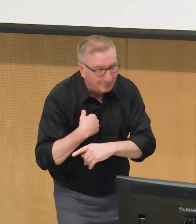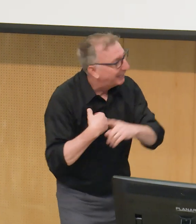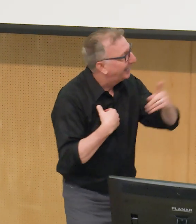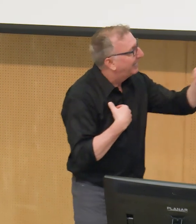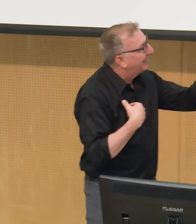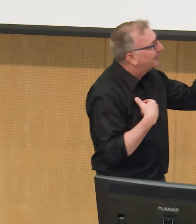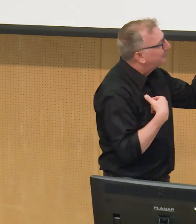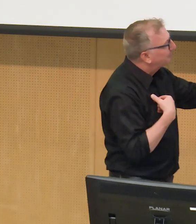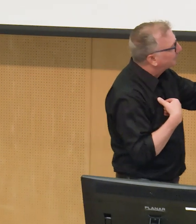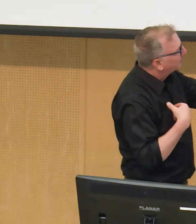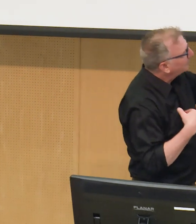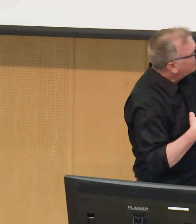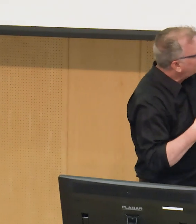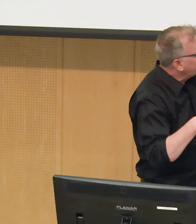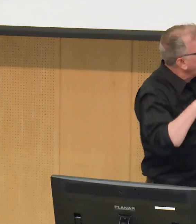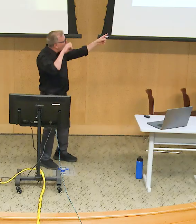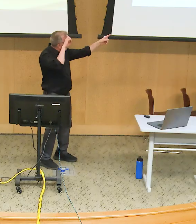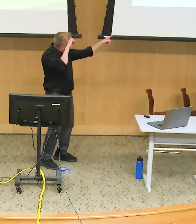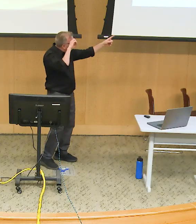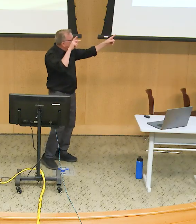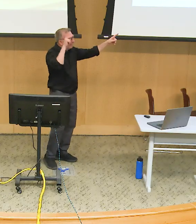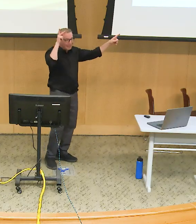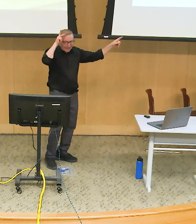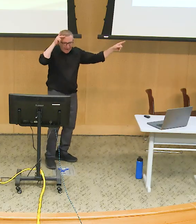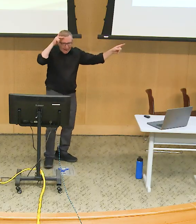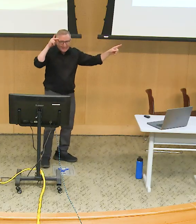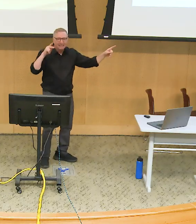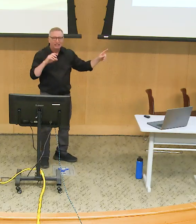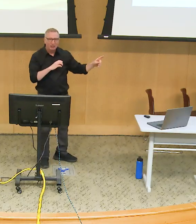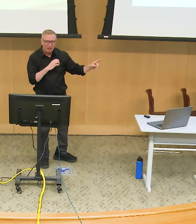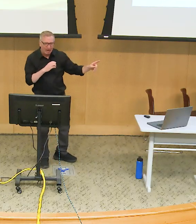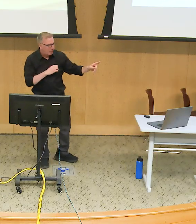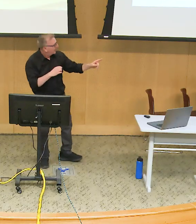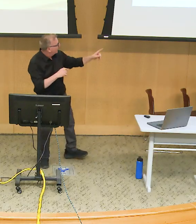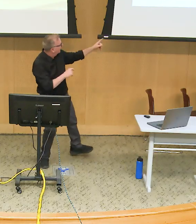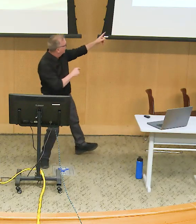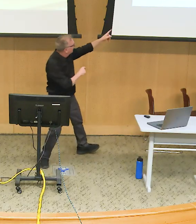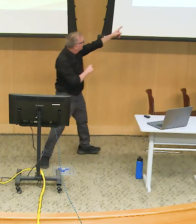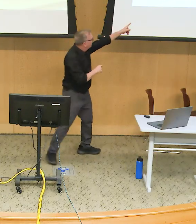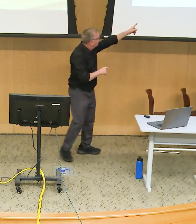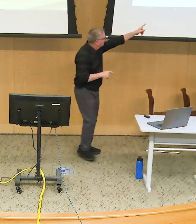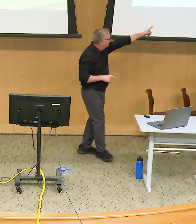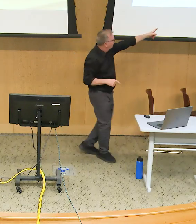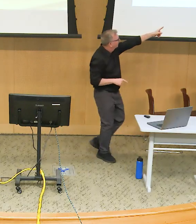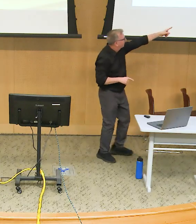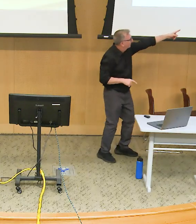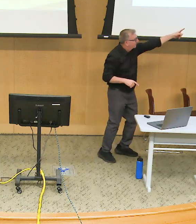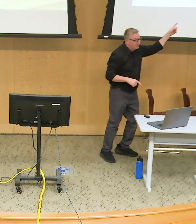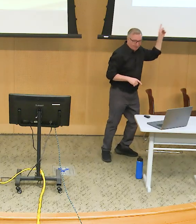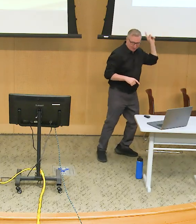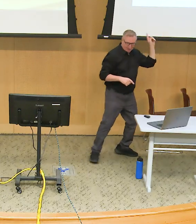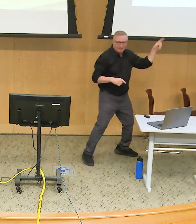These are some of the folks who were major influences on me. Ellie, Ken, Cheri, these folks here, the bottom left.